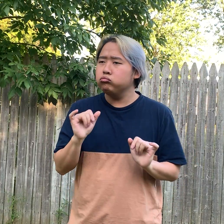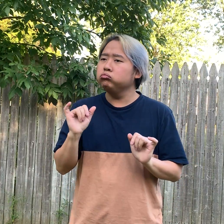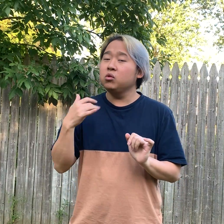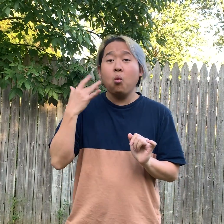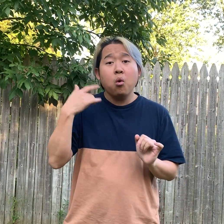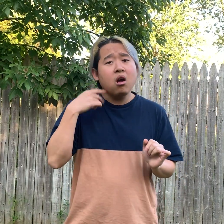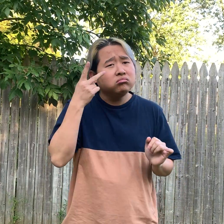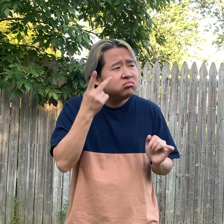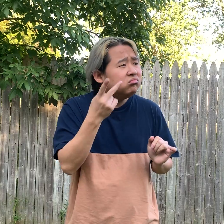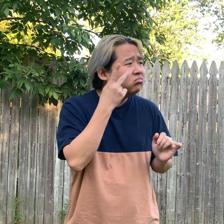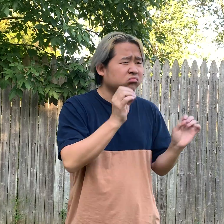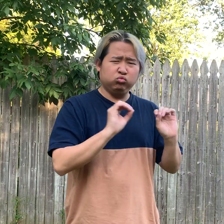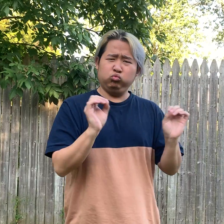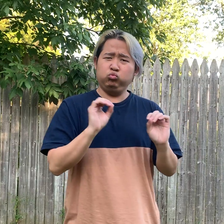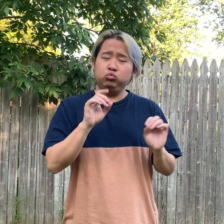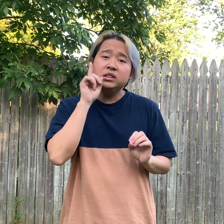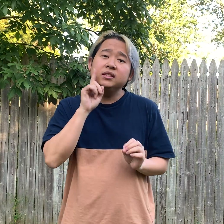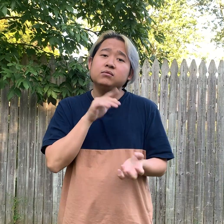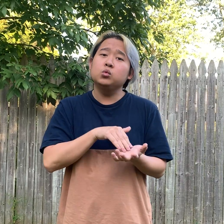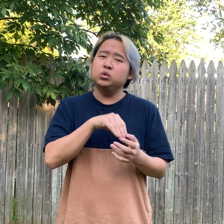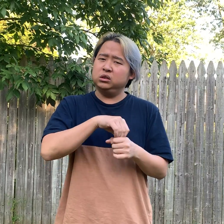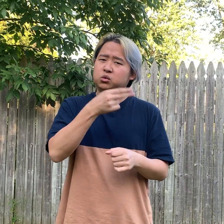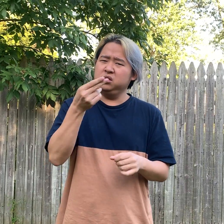I began to believe this because I had never seen a Deaf physician in Indonesia before.